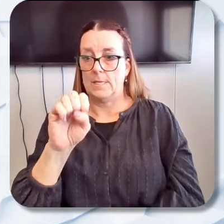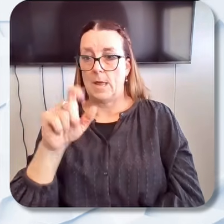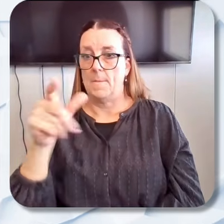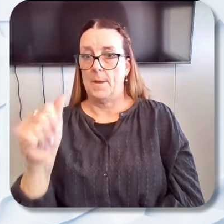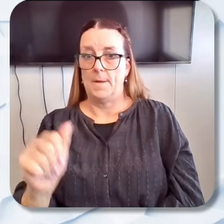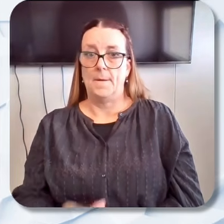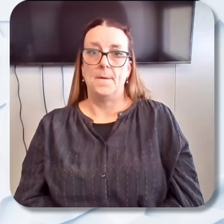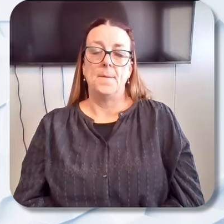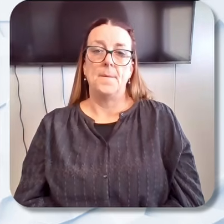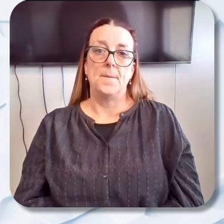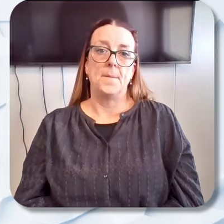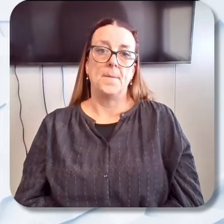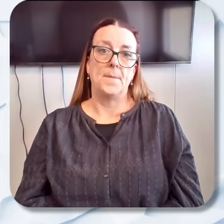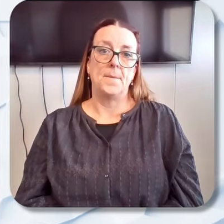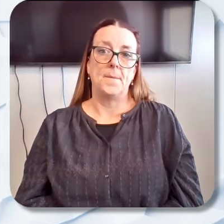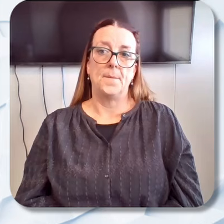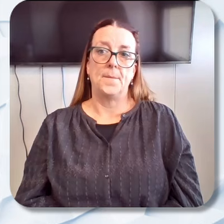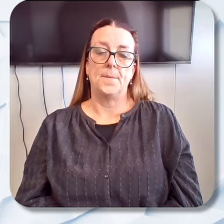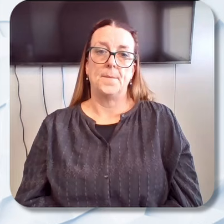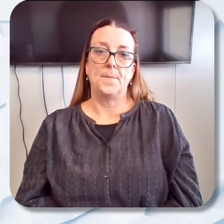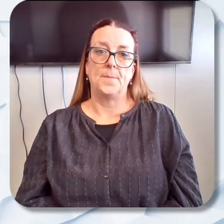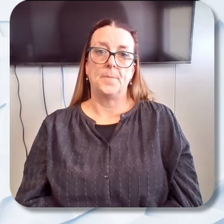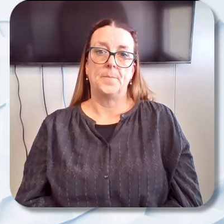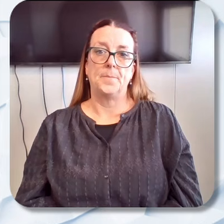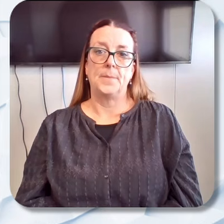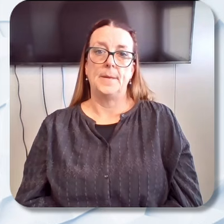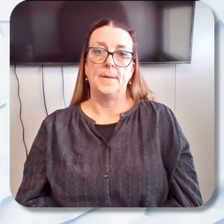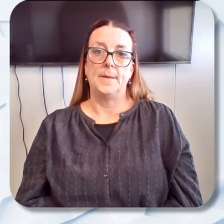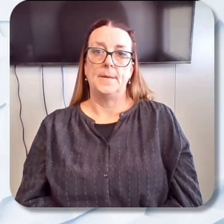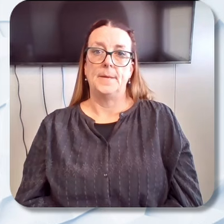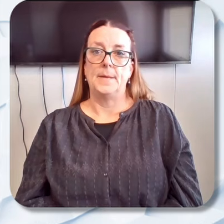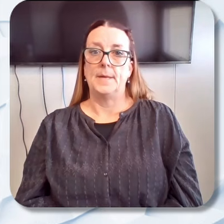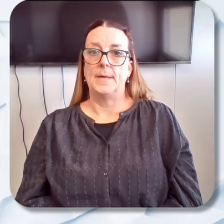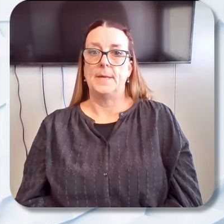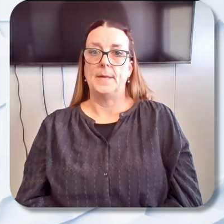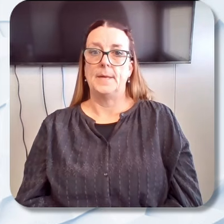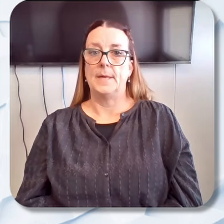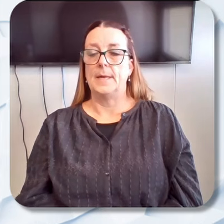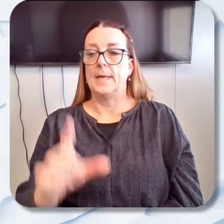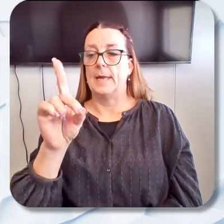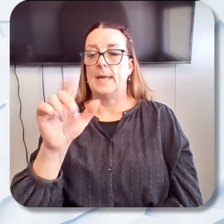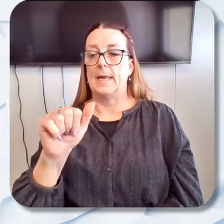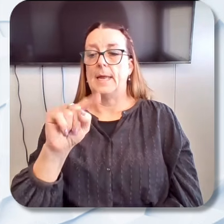And so this data validation requirements.